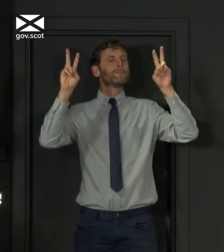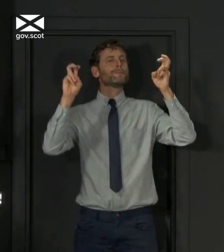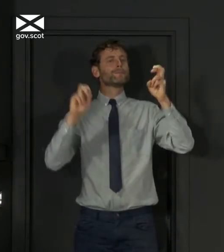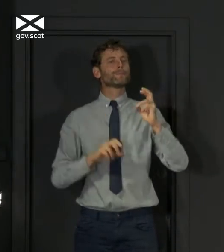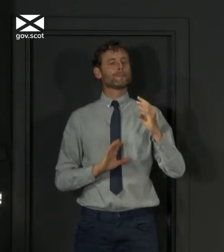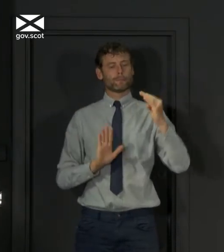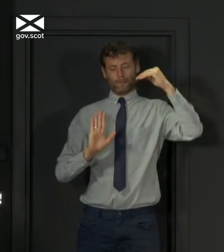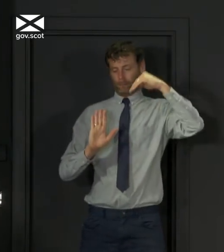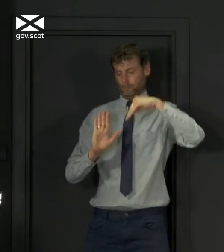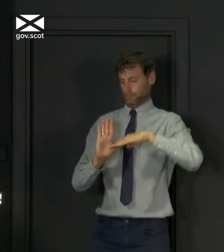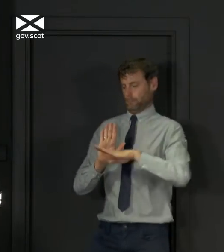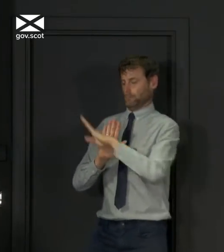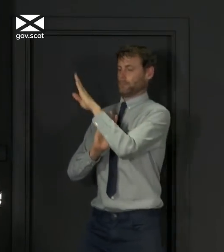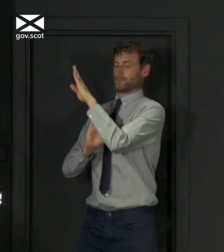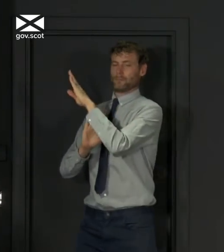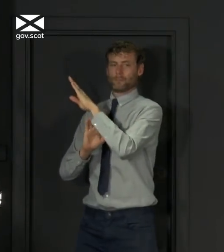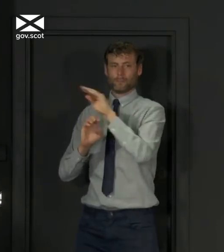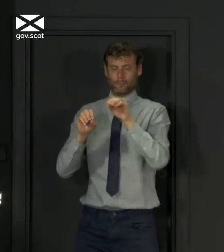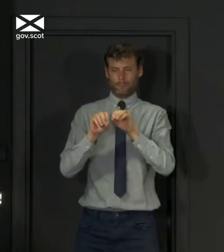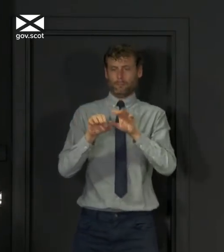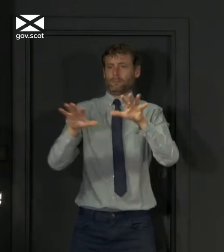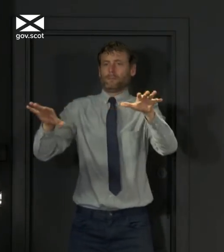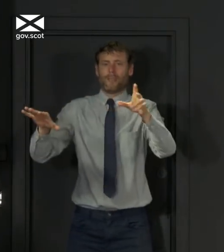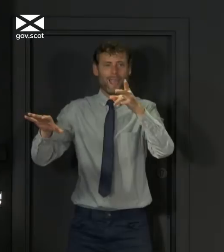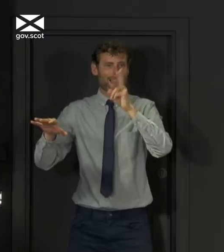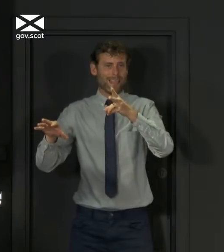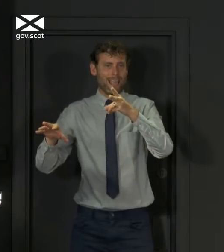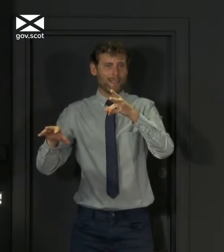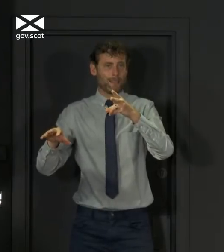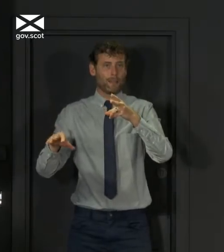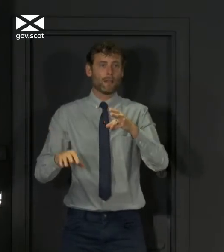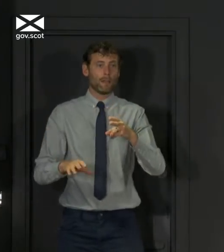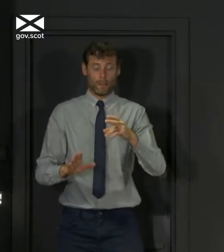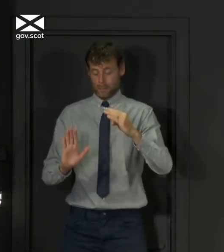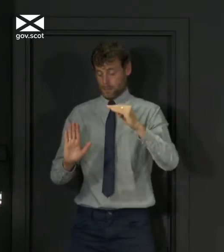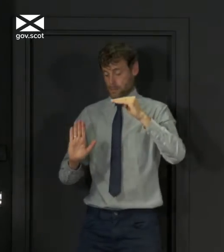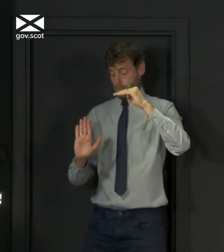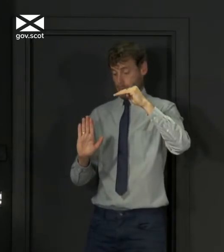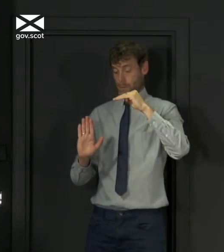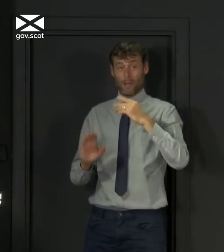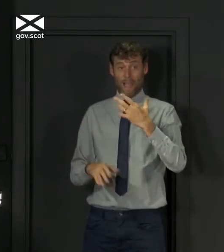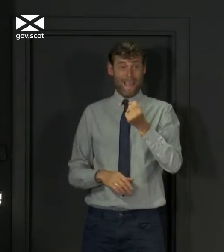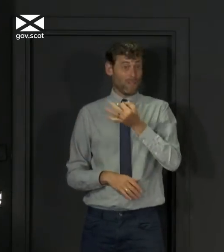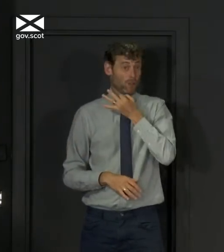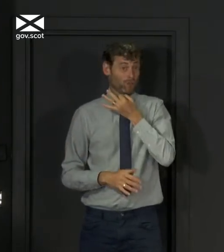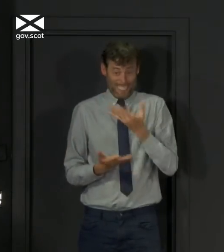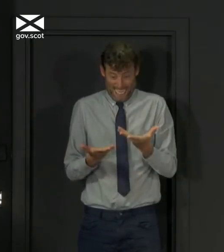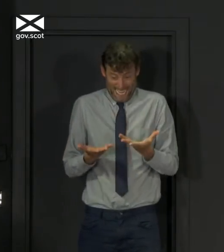different things are meant by that. We face the risk of a spike now as we lift lockdown